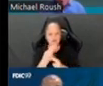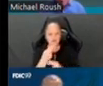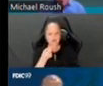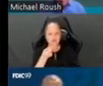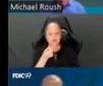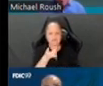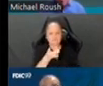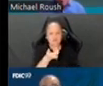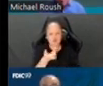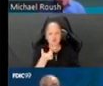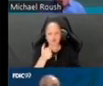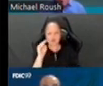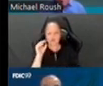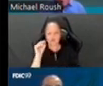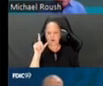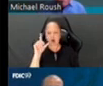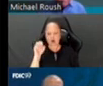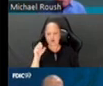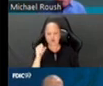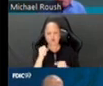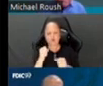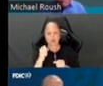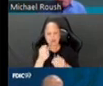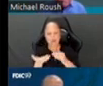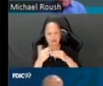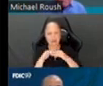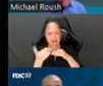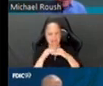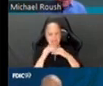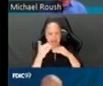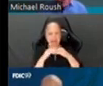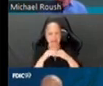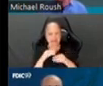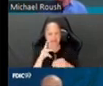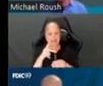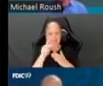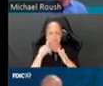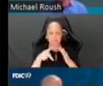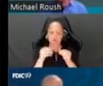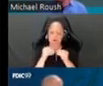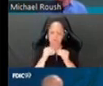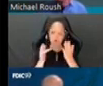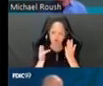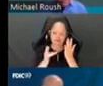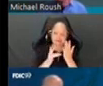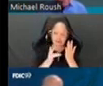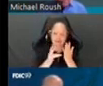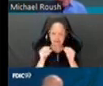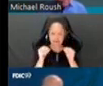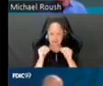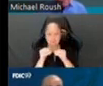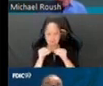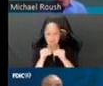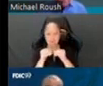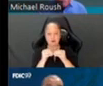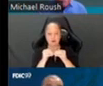of the modules and expanding as their programs got more technical and more -- including more